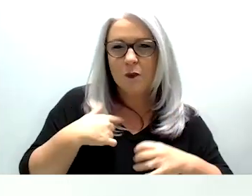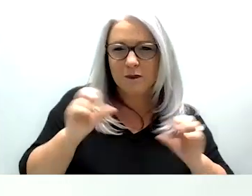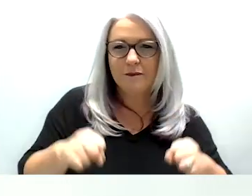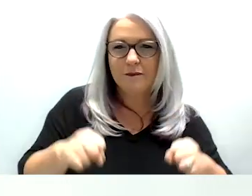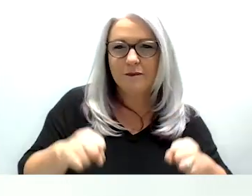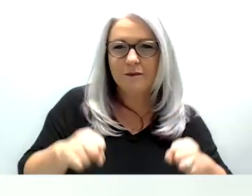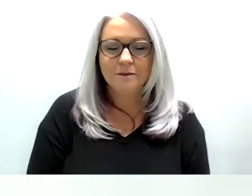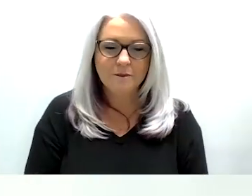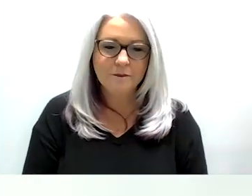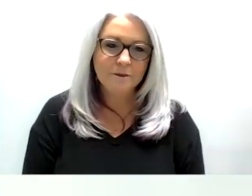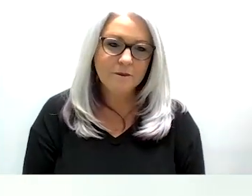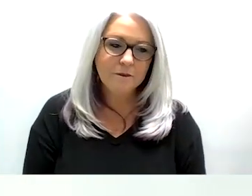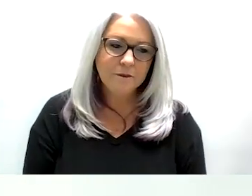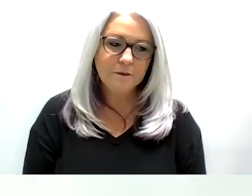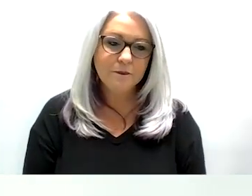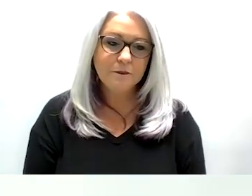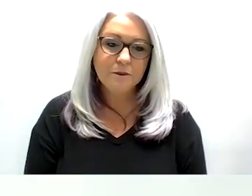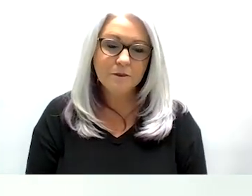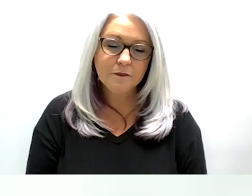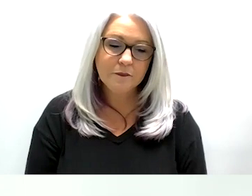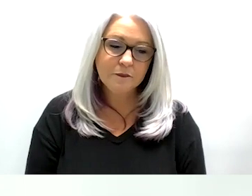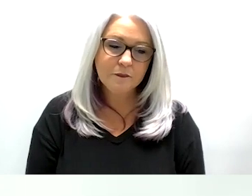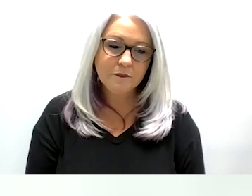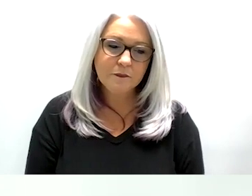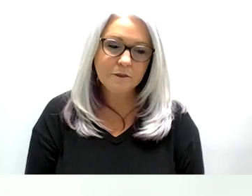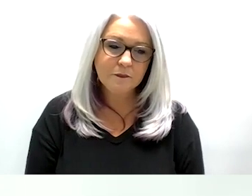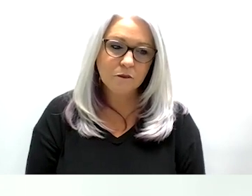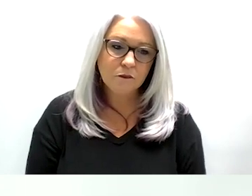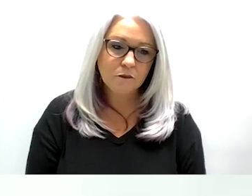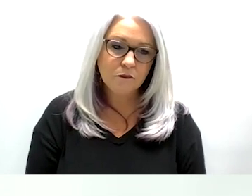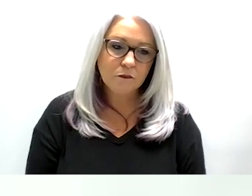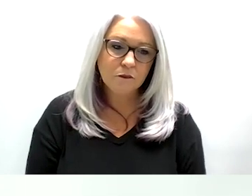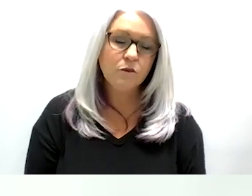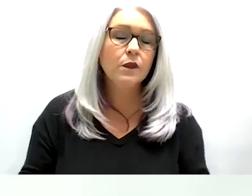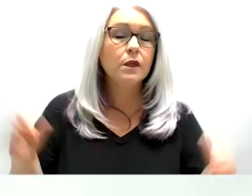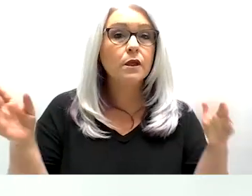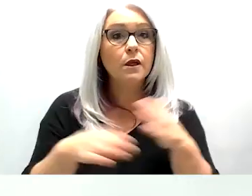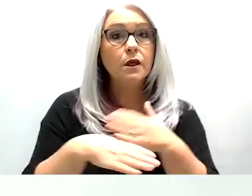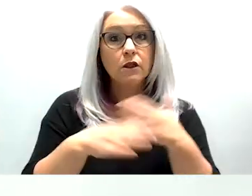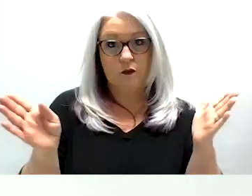further explanation. So just generally there are many different laws at the